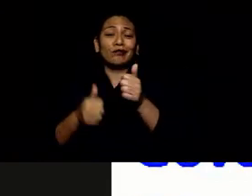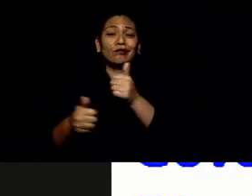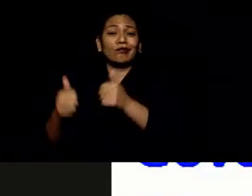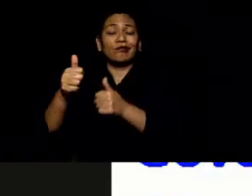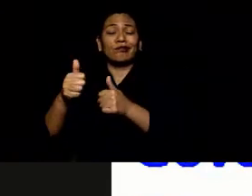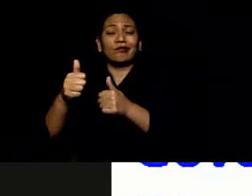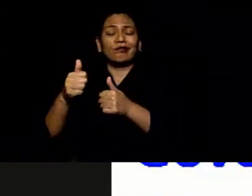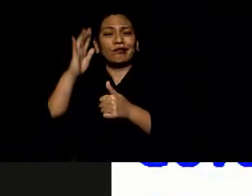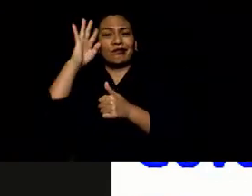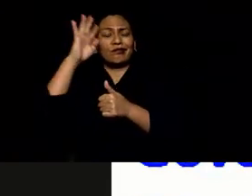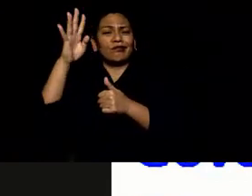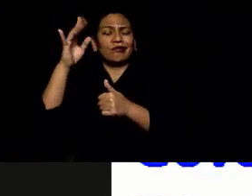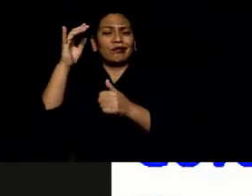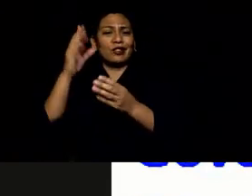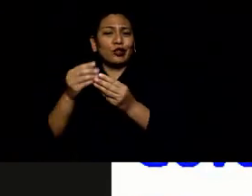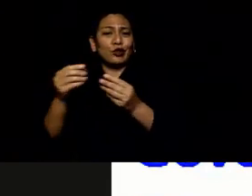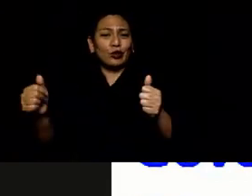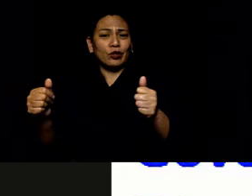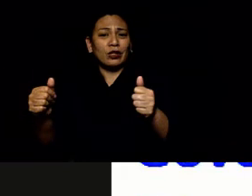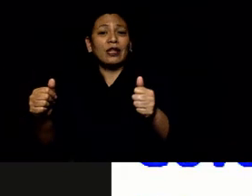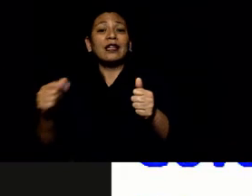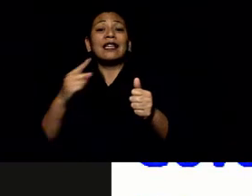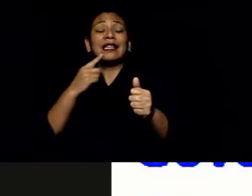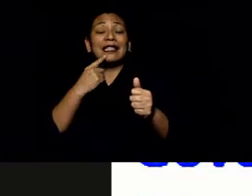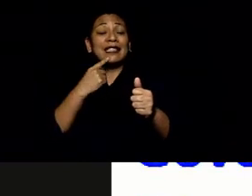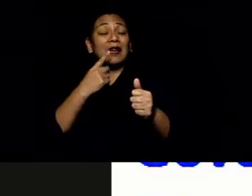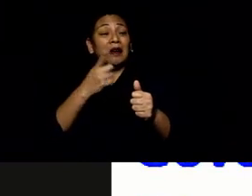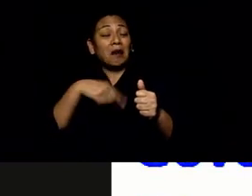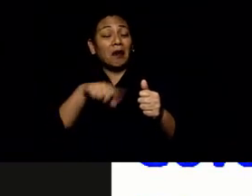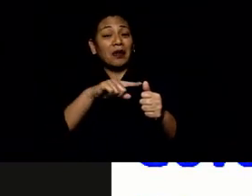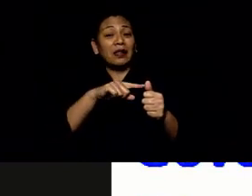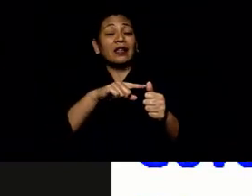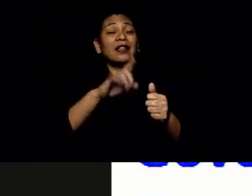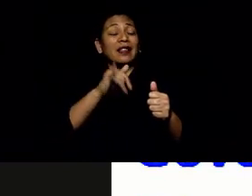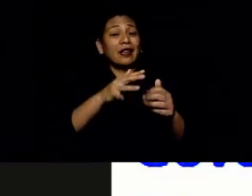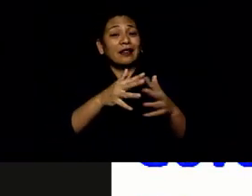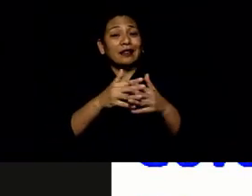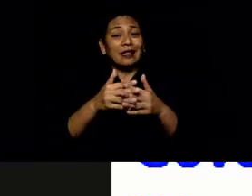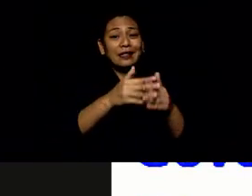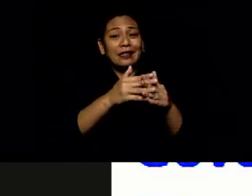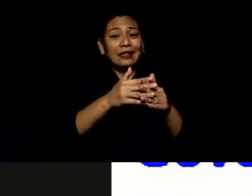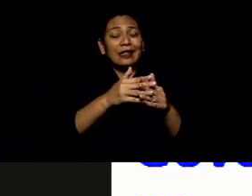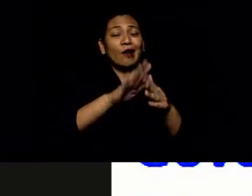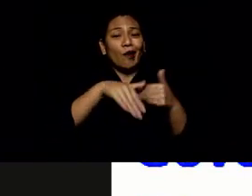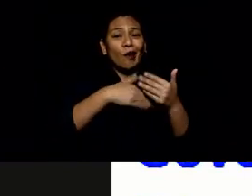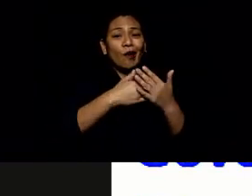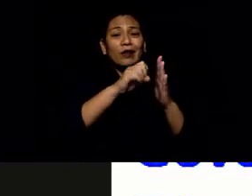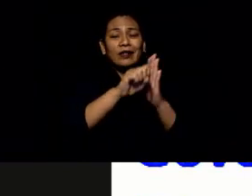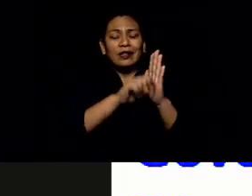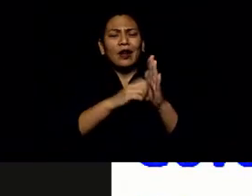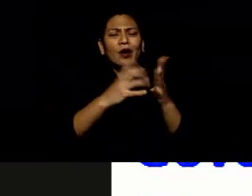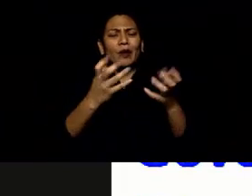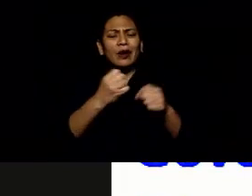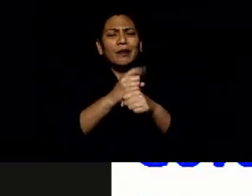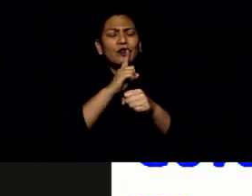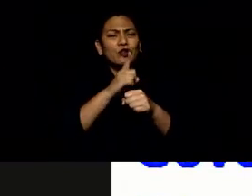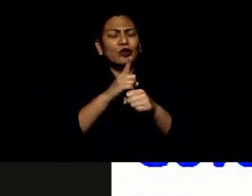which was that the state should keep ensuring that the overall national US economy would grow.